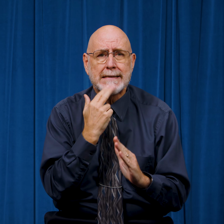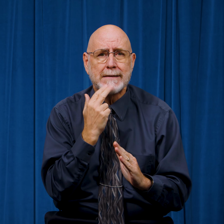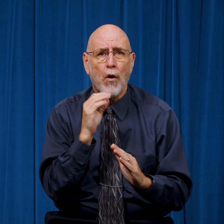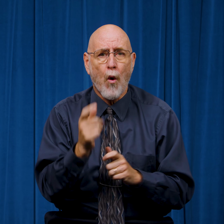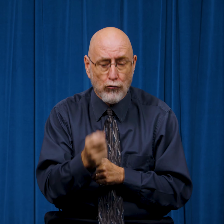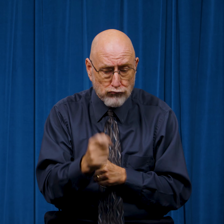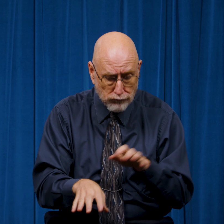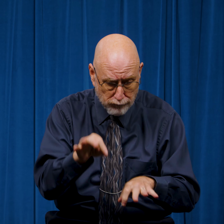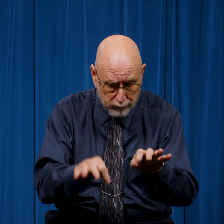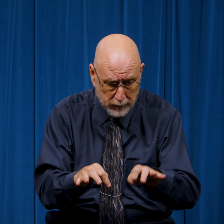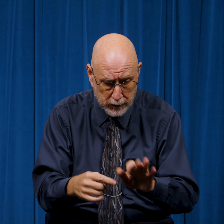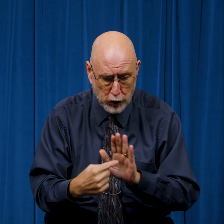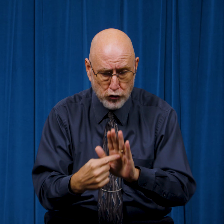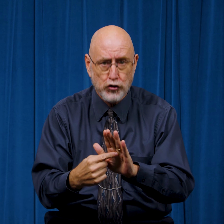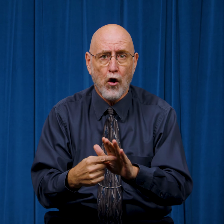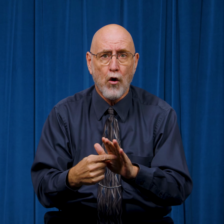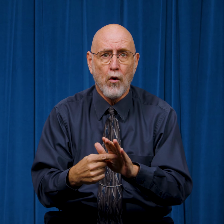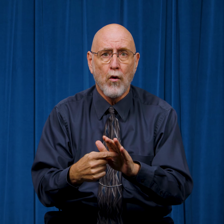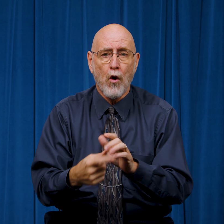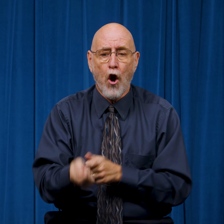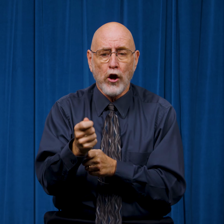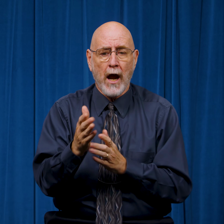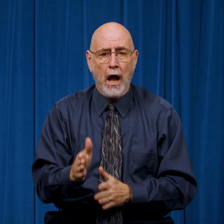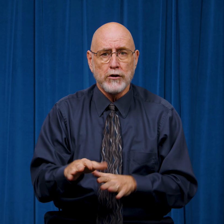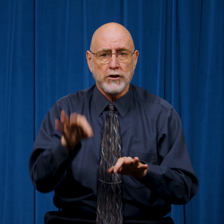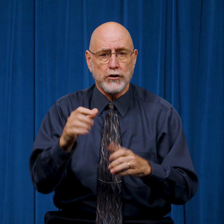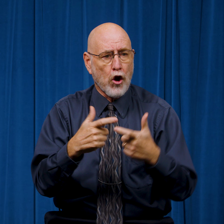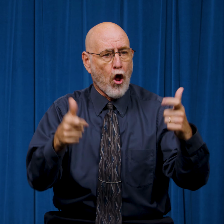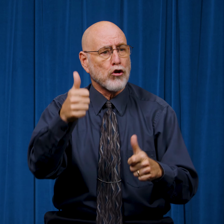can point archaeologists to larger, more important locations -